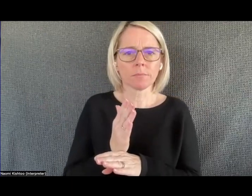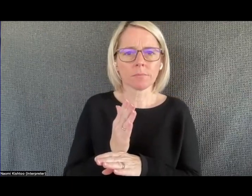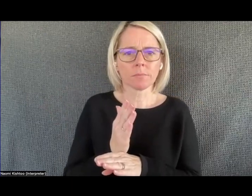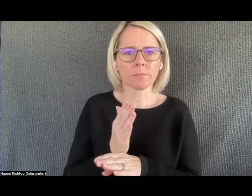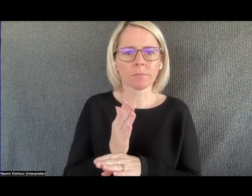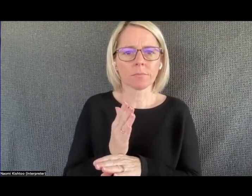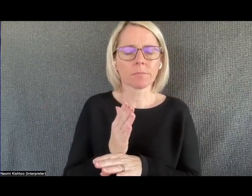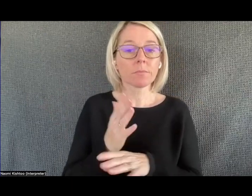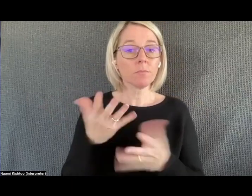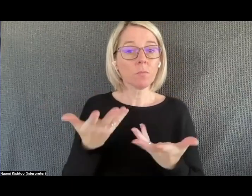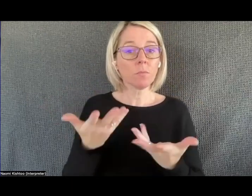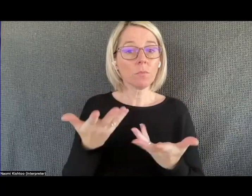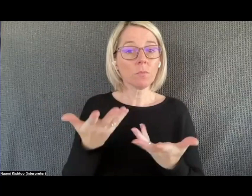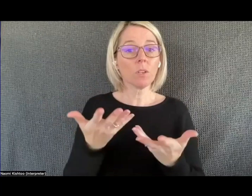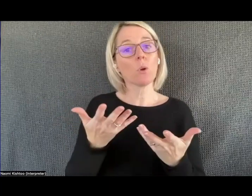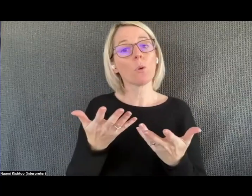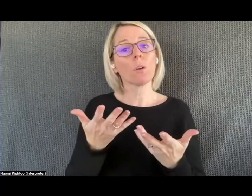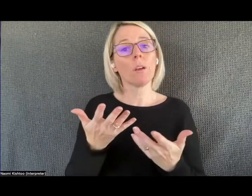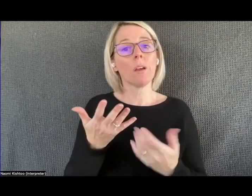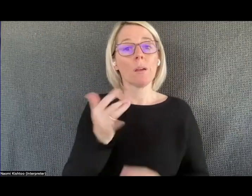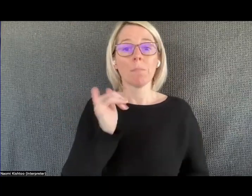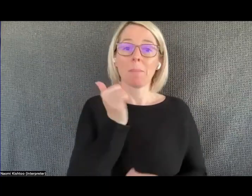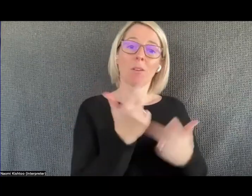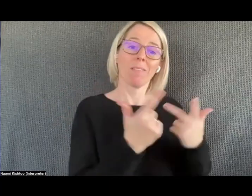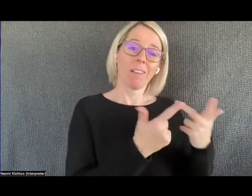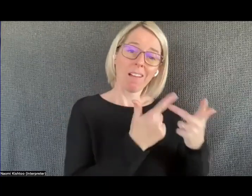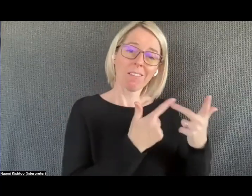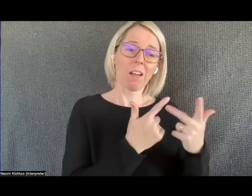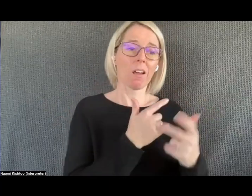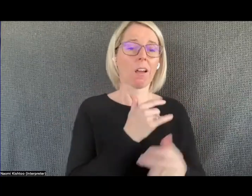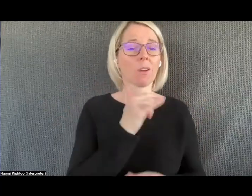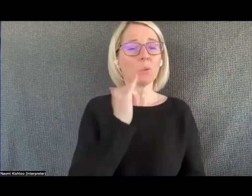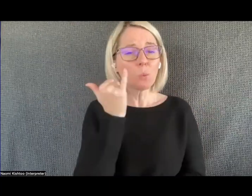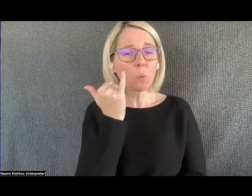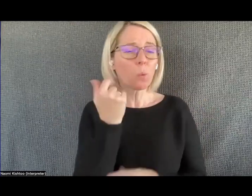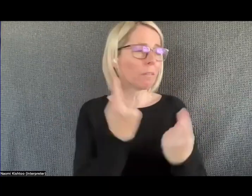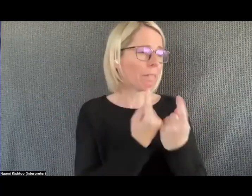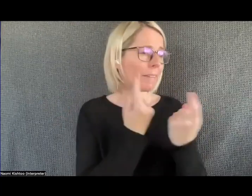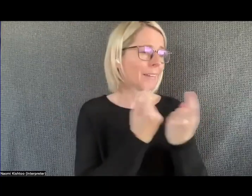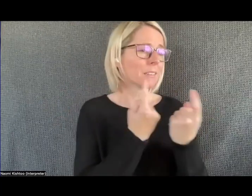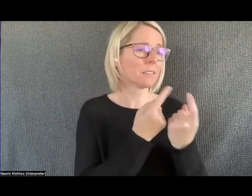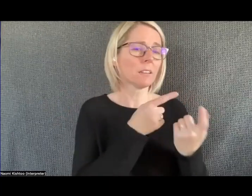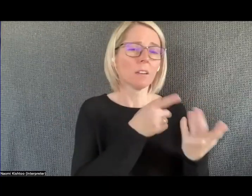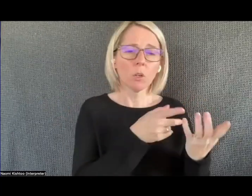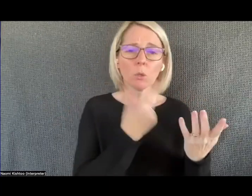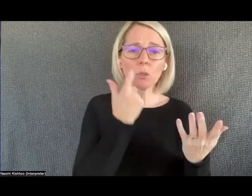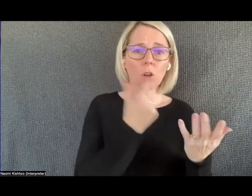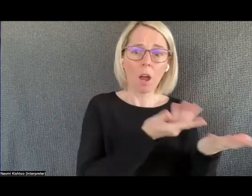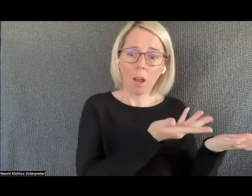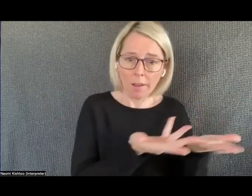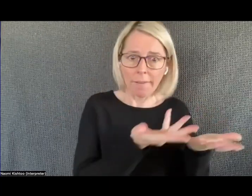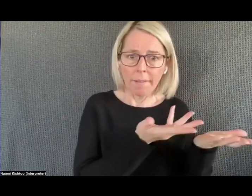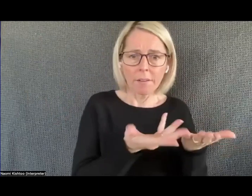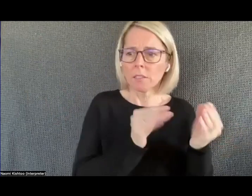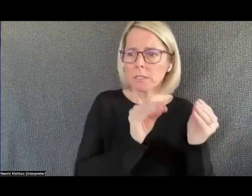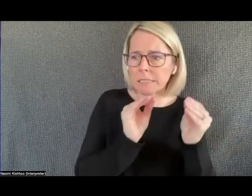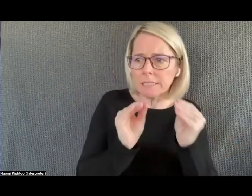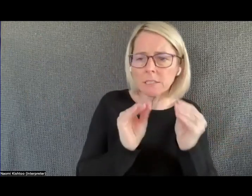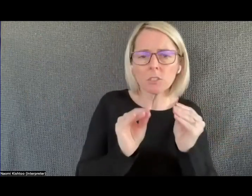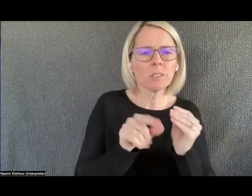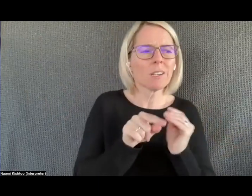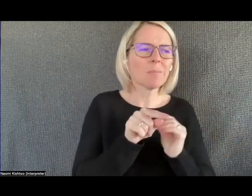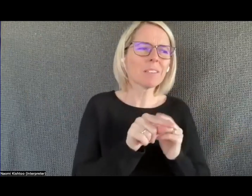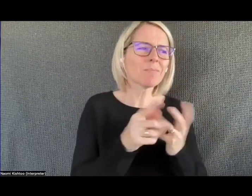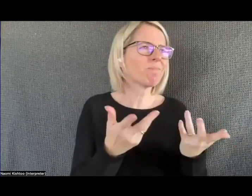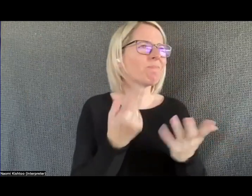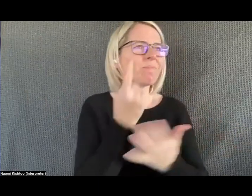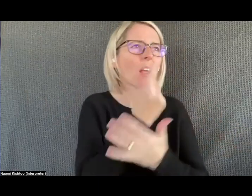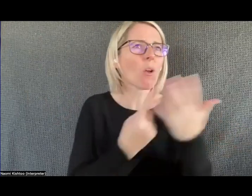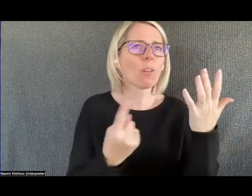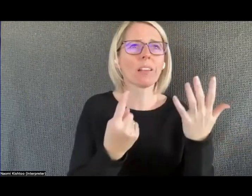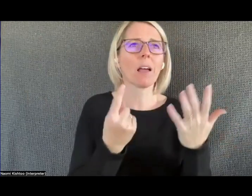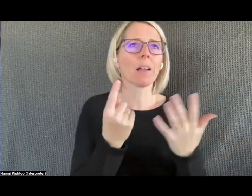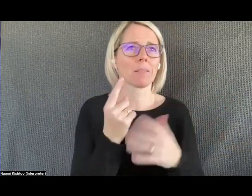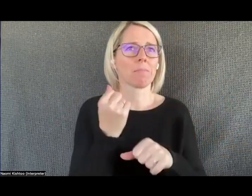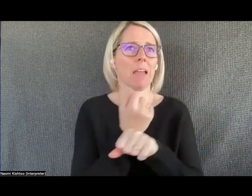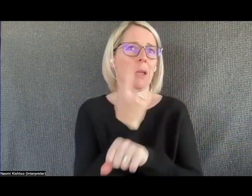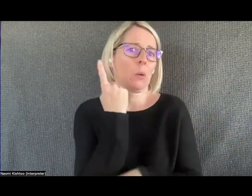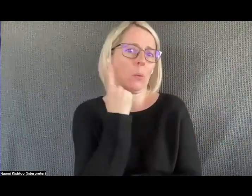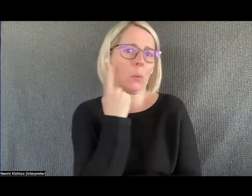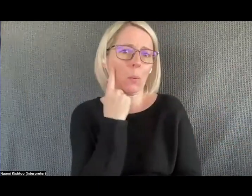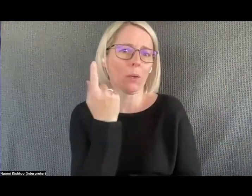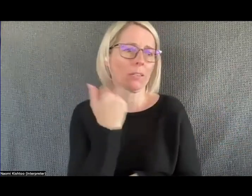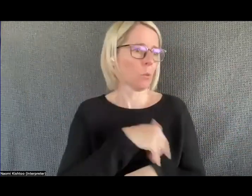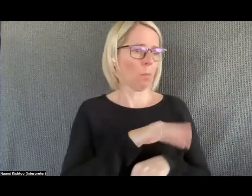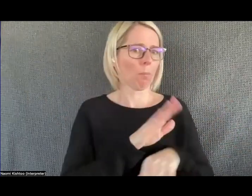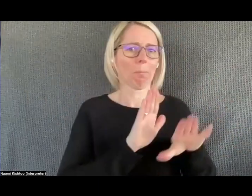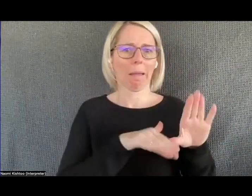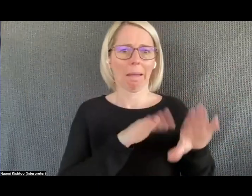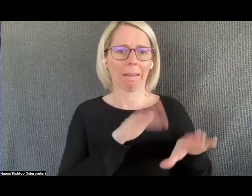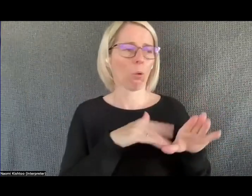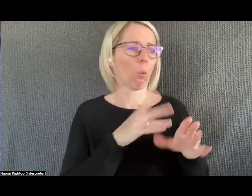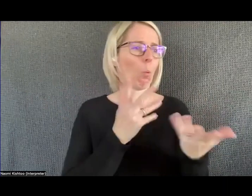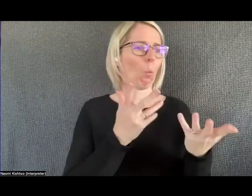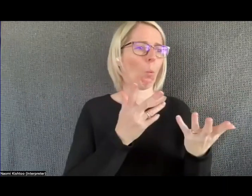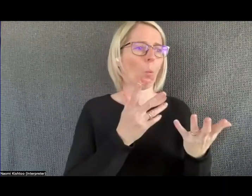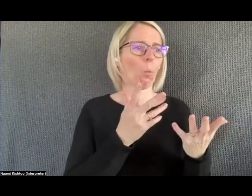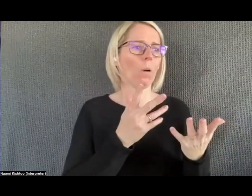with these toys that have no other purpose except to rattle or bang or flip or shake, but then they